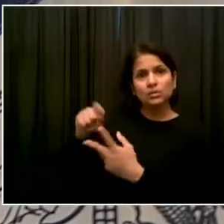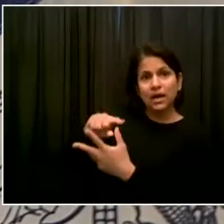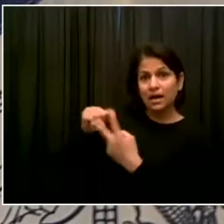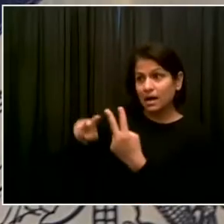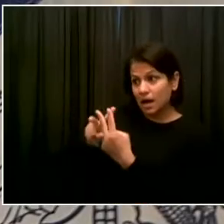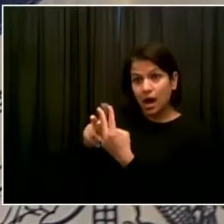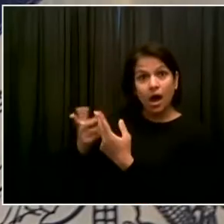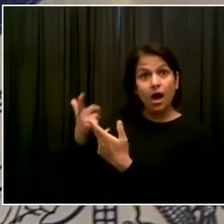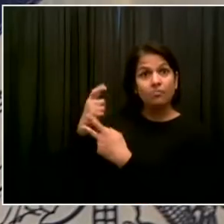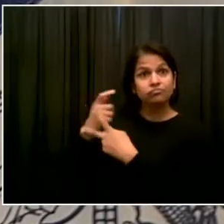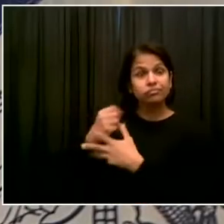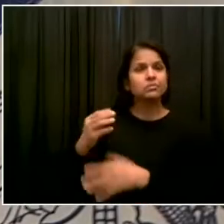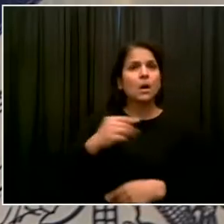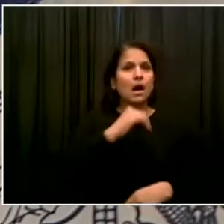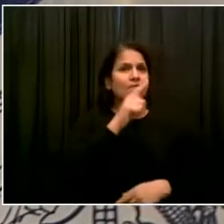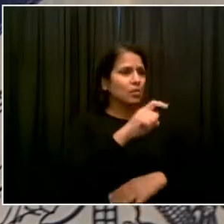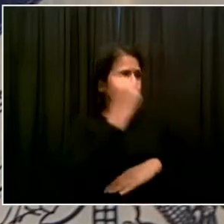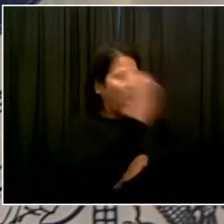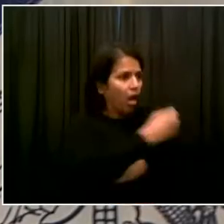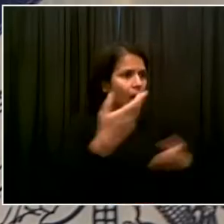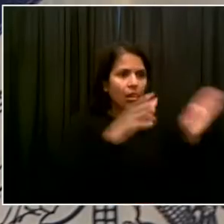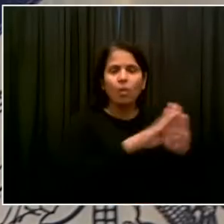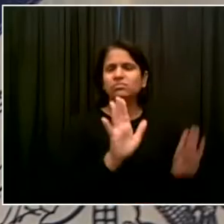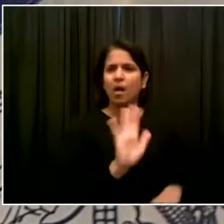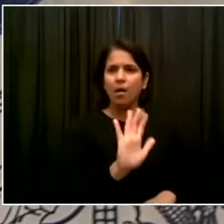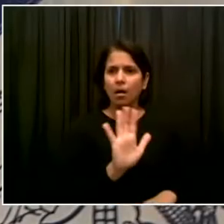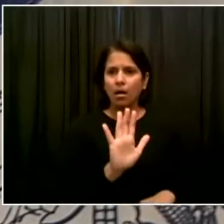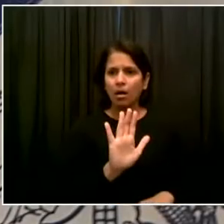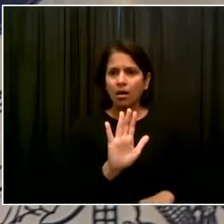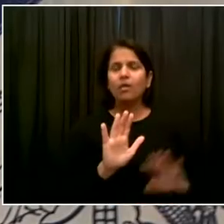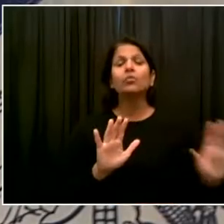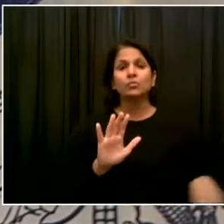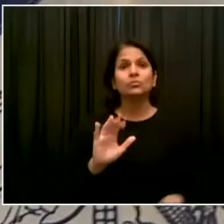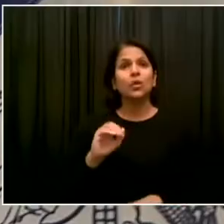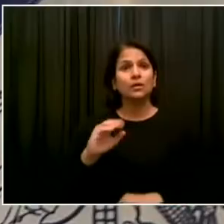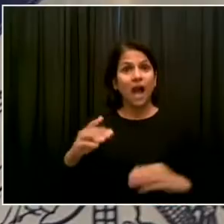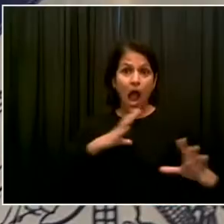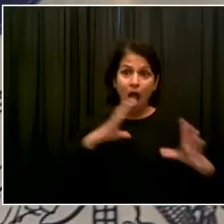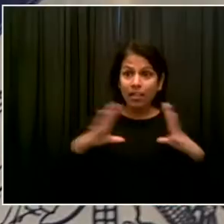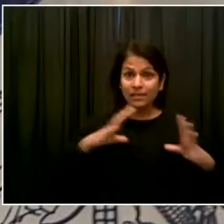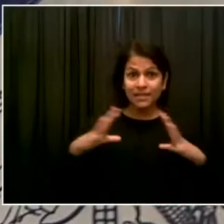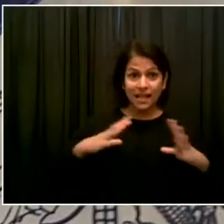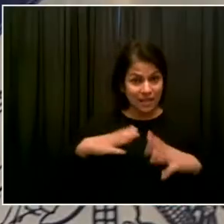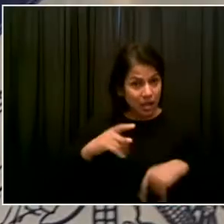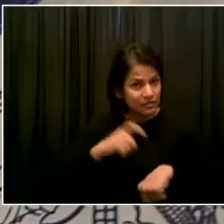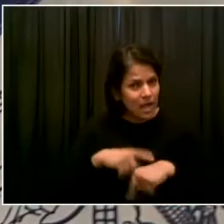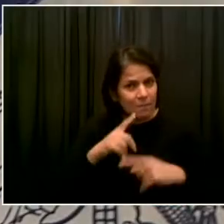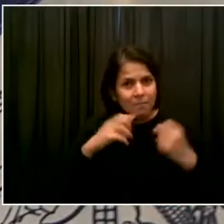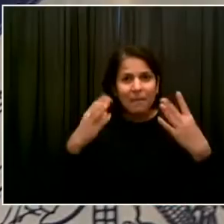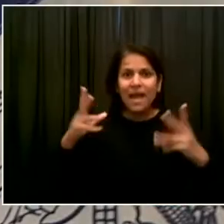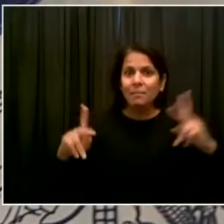MANDATES TO GUARANTEE EVEN MORE VACCINATIONS. SO MANY THINGS WILL BE HAPPENING DURING